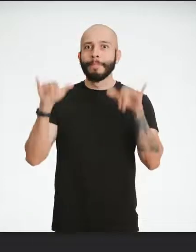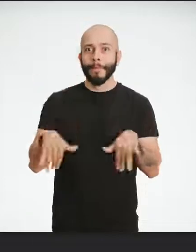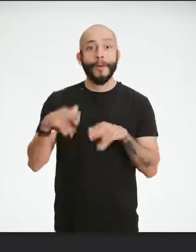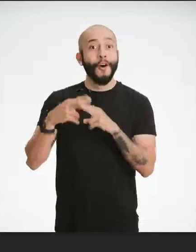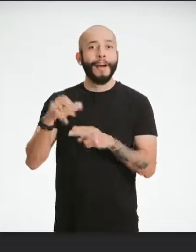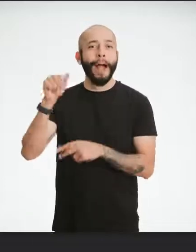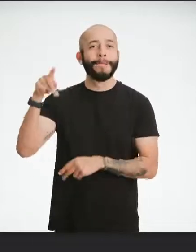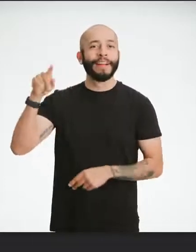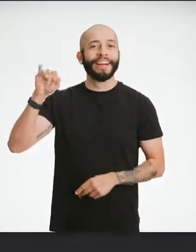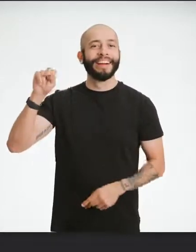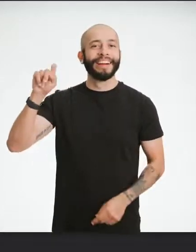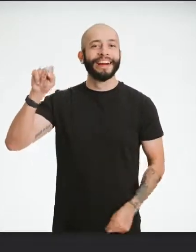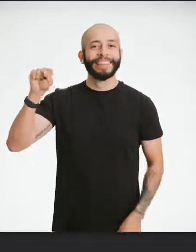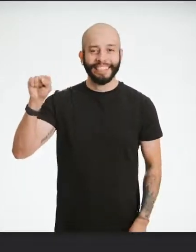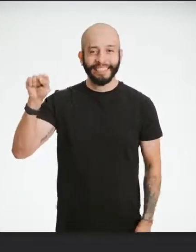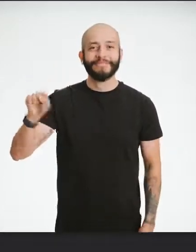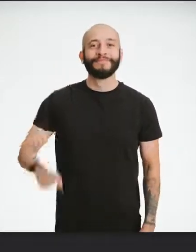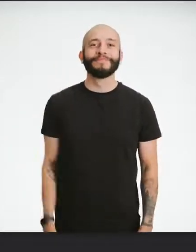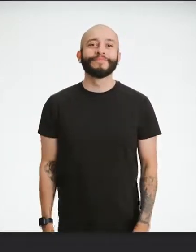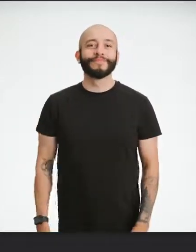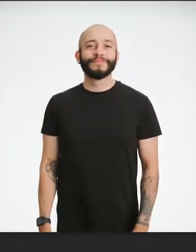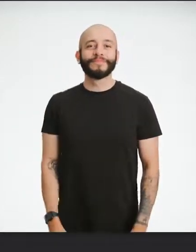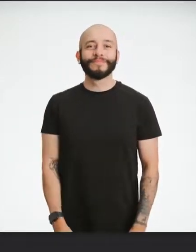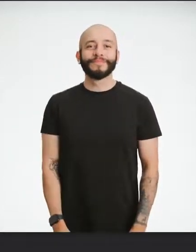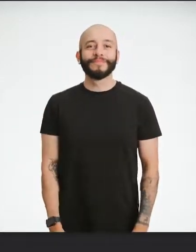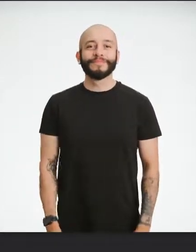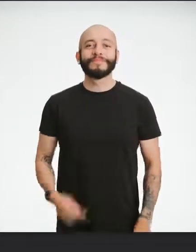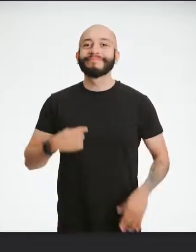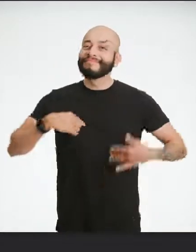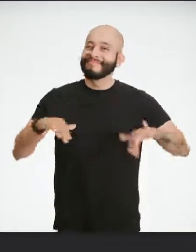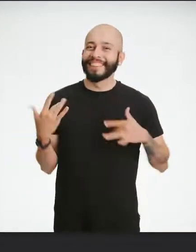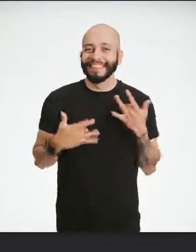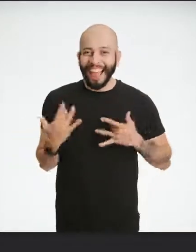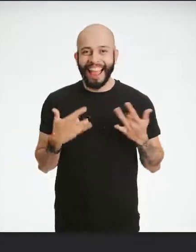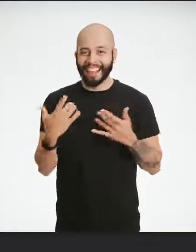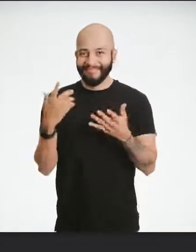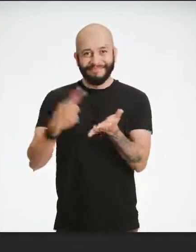Ari Weinstein: I'm excited to tell you about the App Intents framework, which makes your